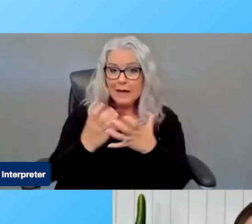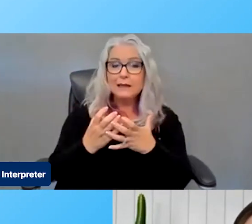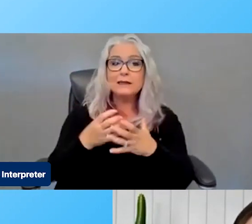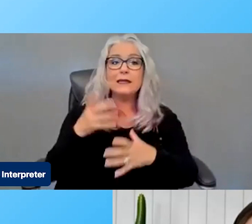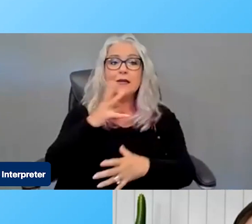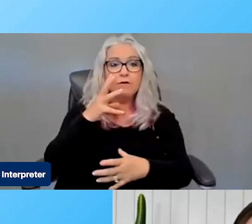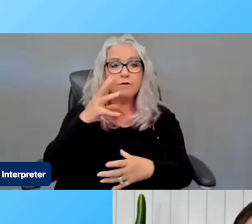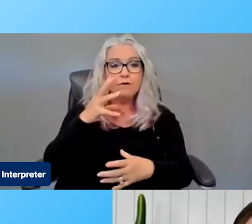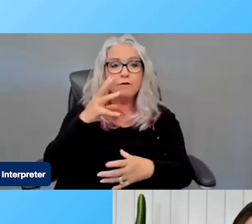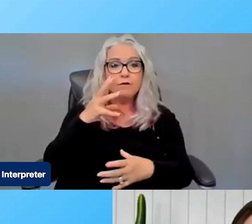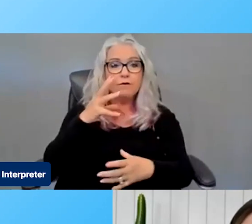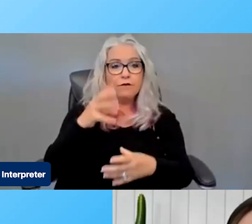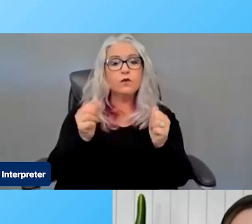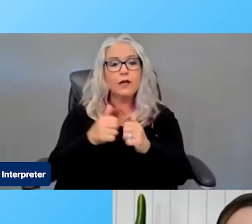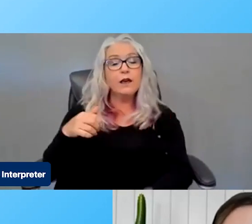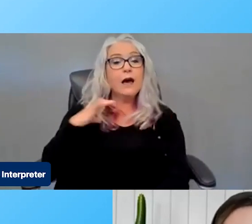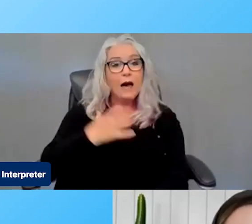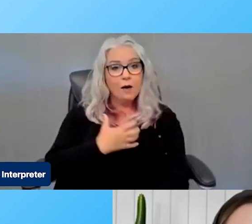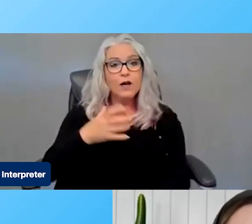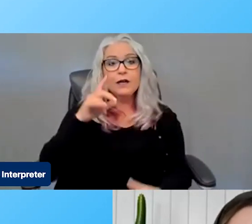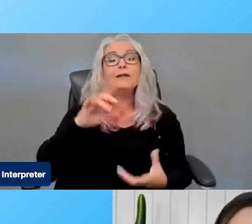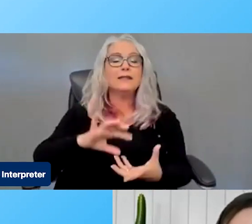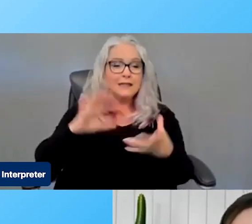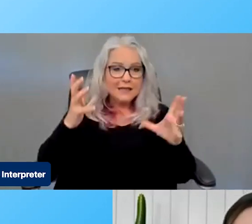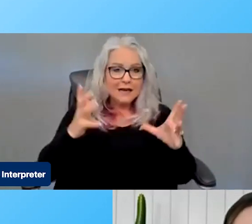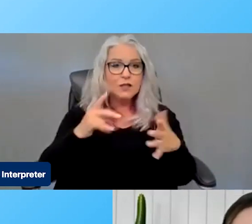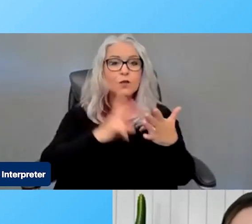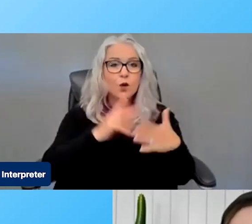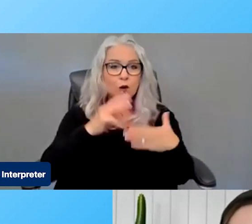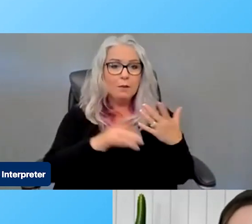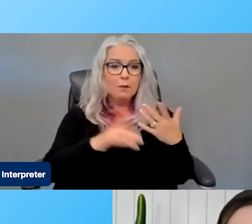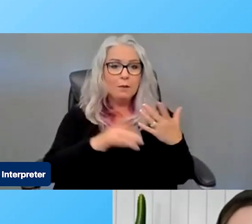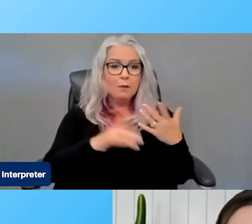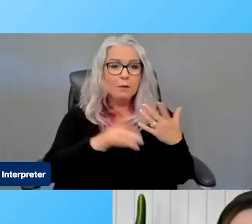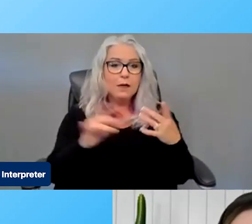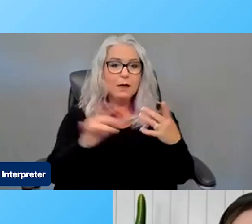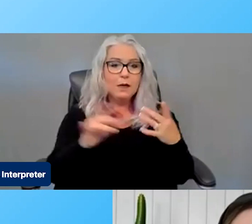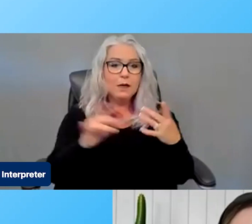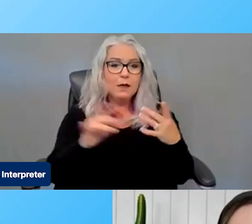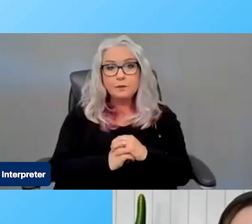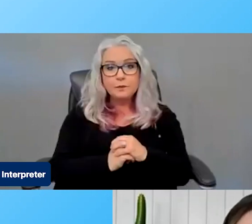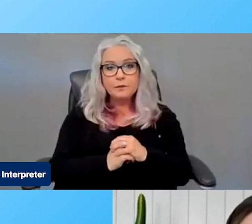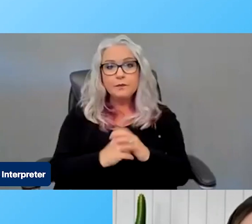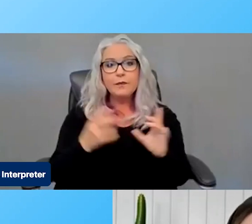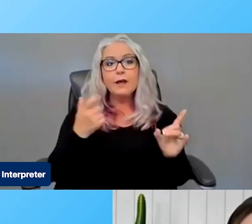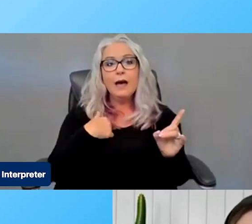bar association's disaster programming as well. And so I chose a case to discuss